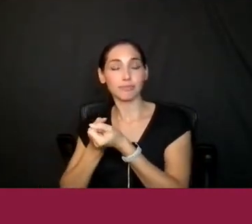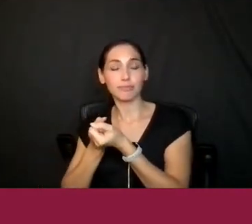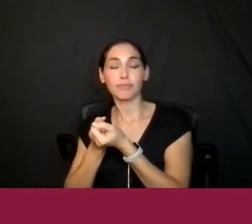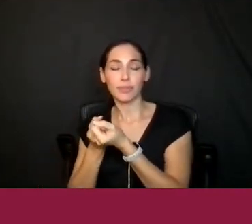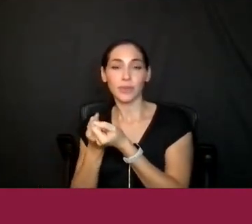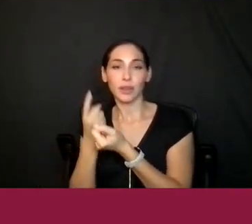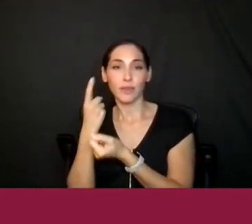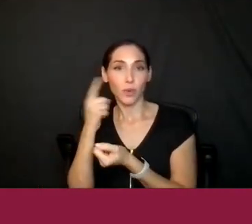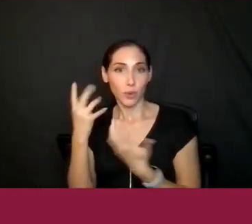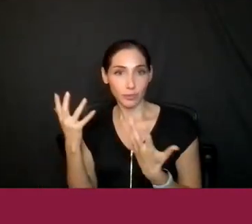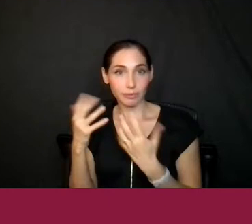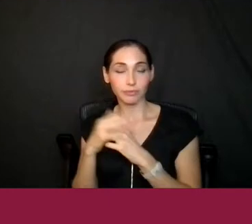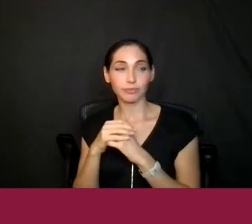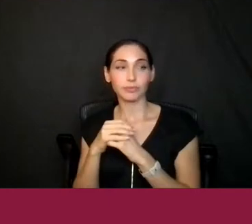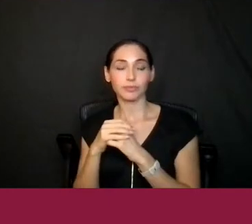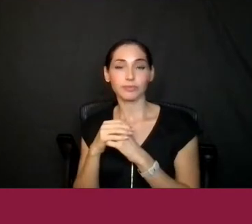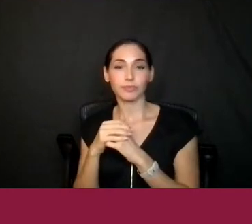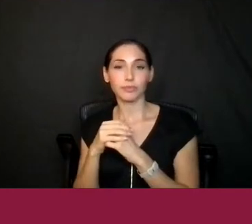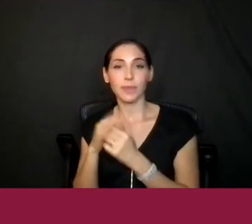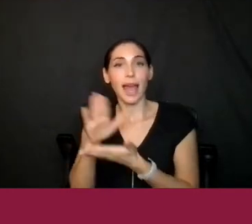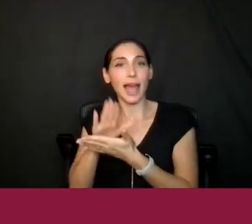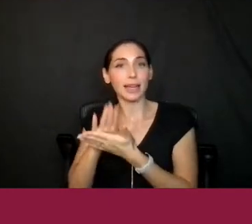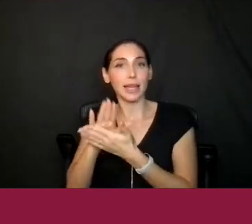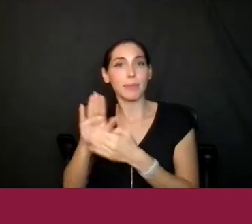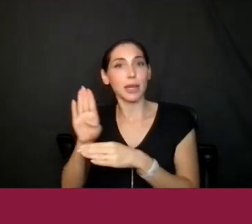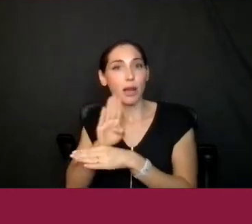in regards to academic conduct, financial aid, and grievances.